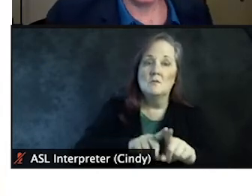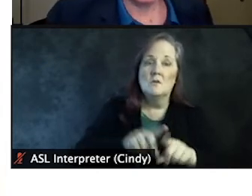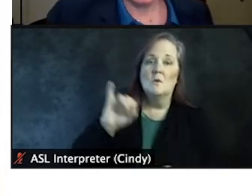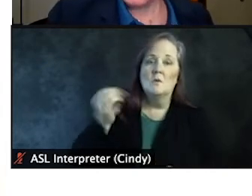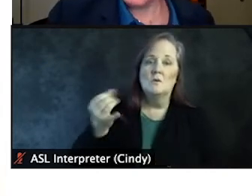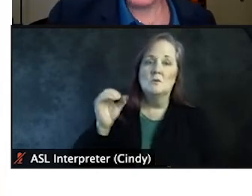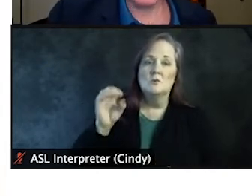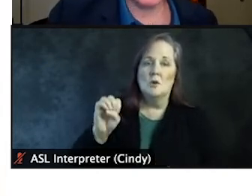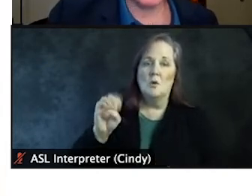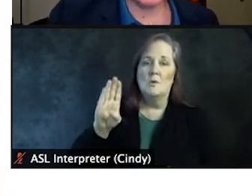So these are huge numbers.